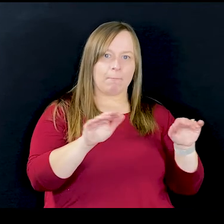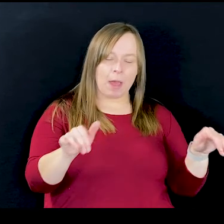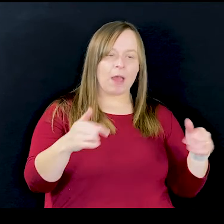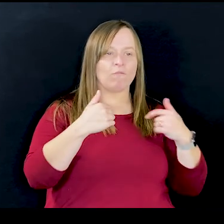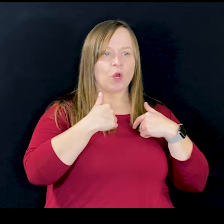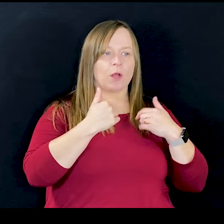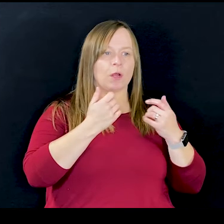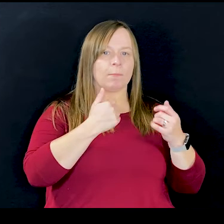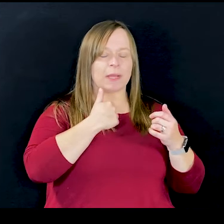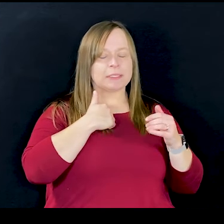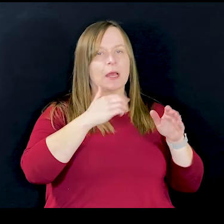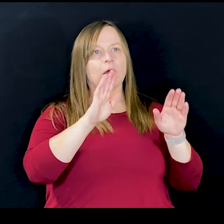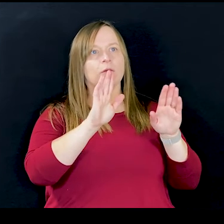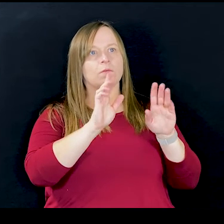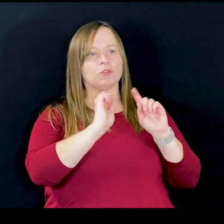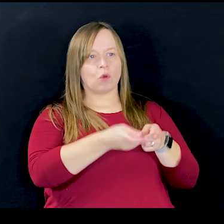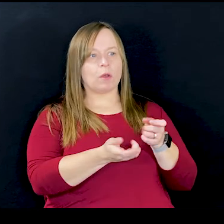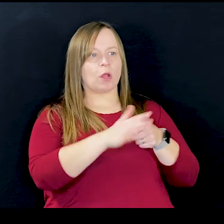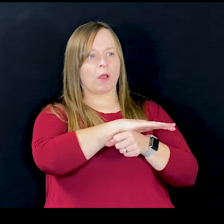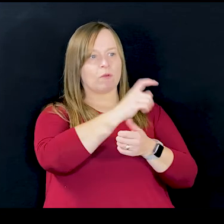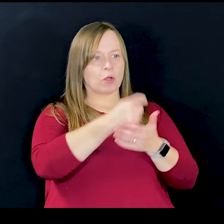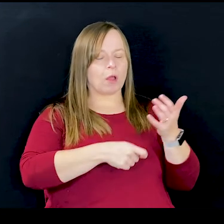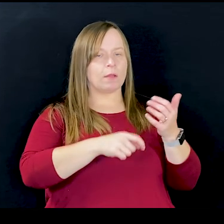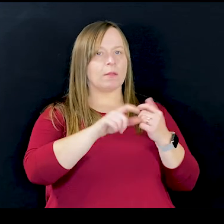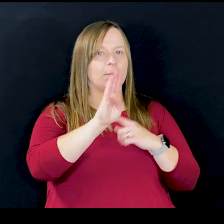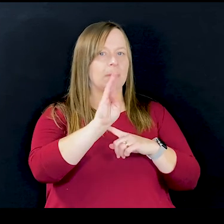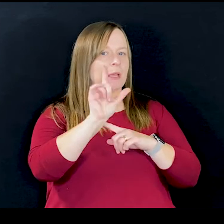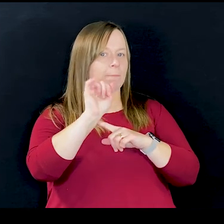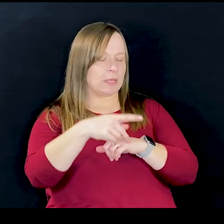and will donate to cover the cost of the VLP.